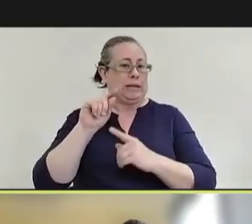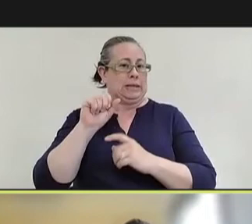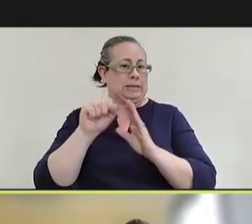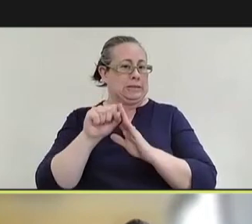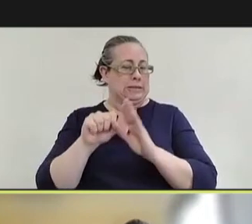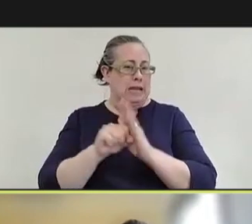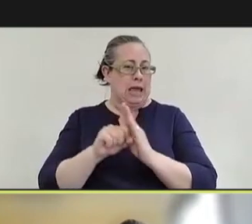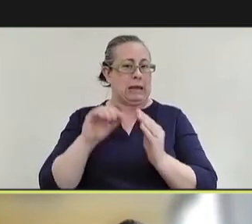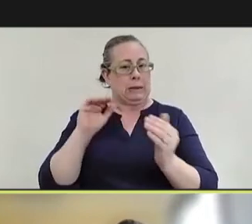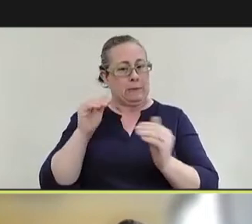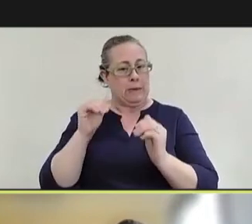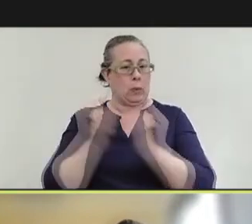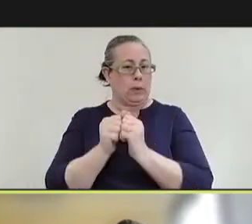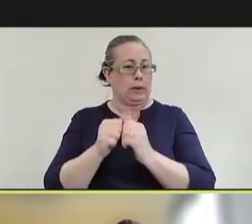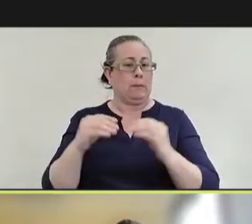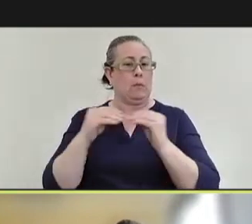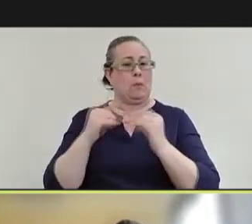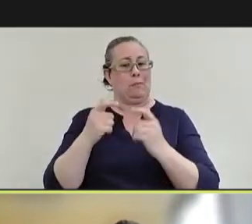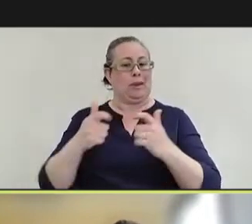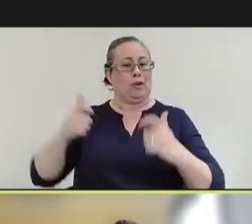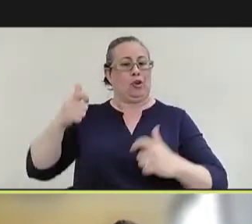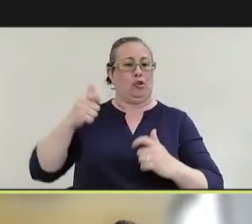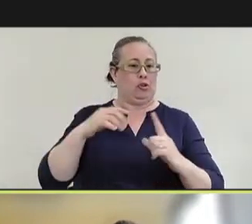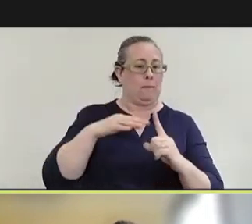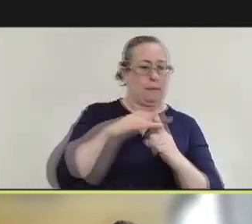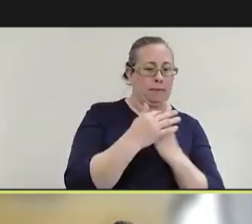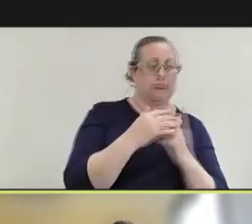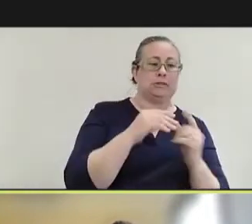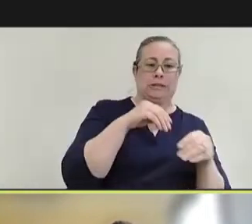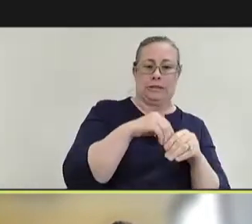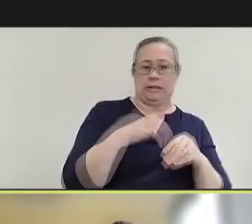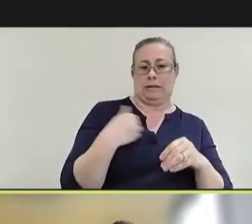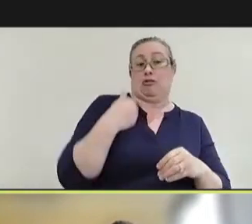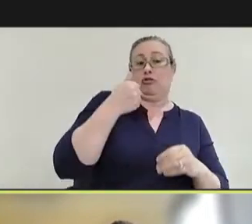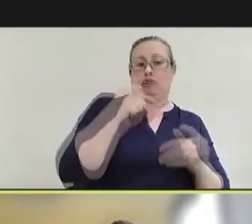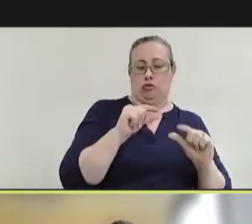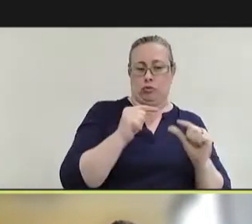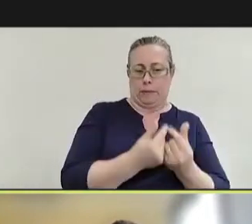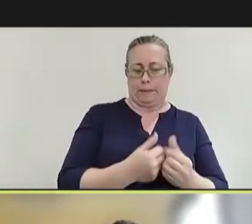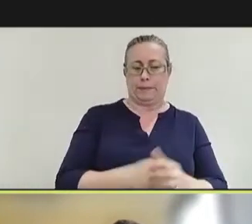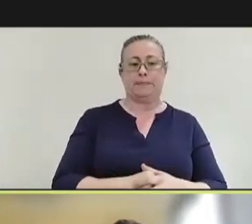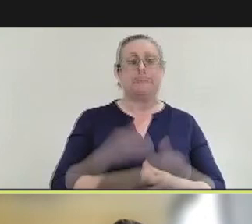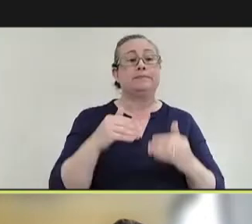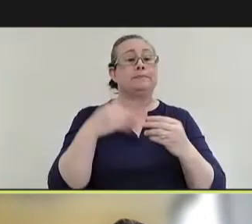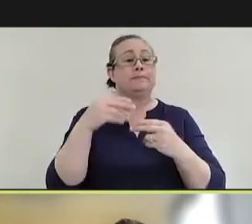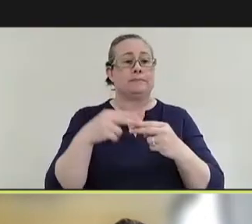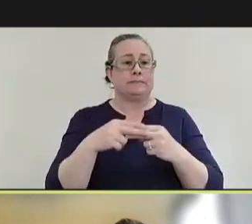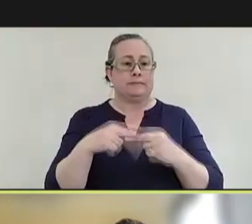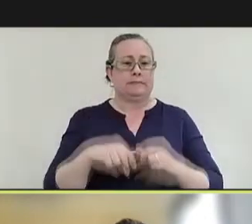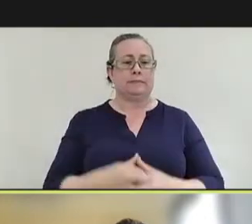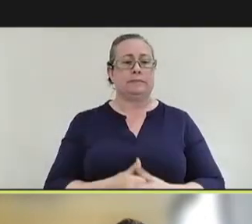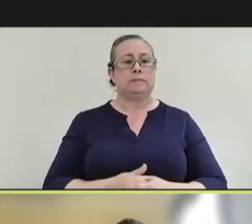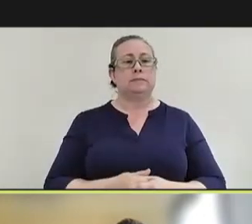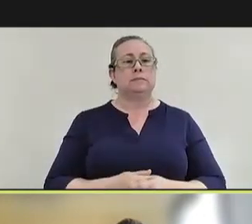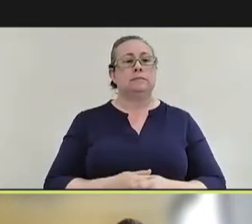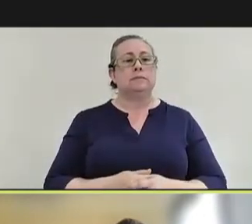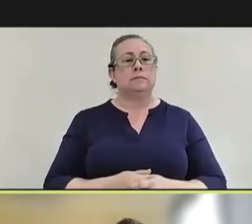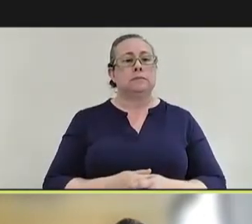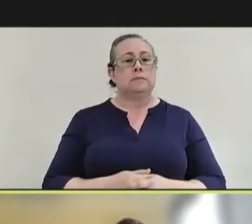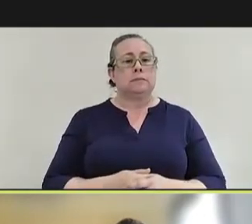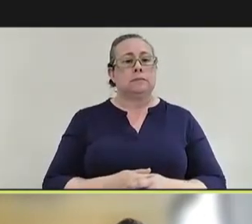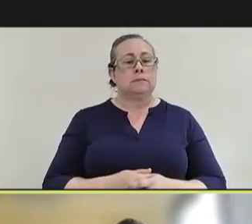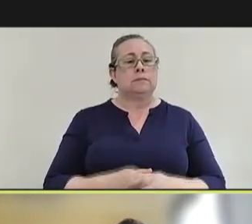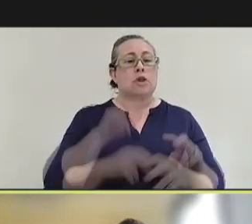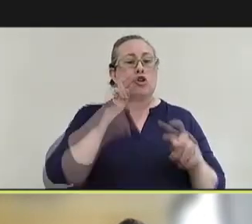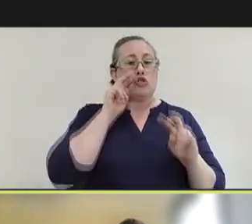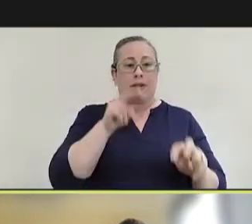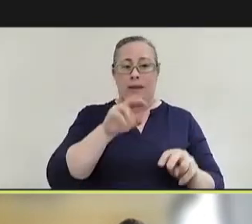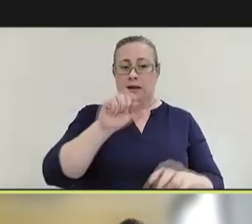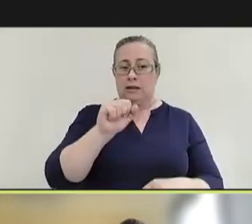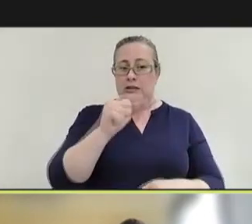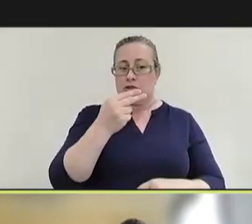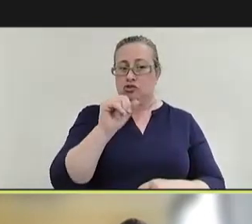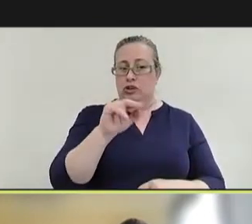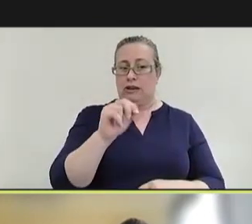a much larger population in the younger age group. Next. We're looking at shingles here, and it does